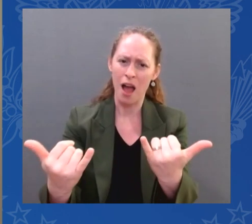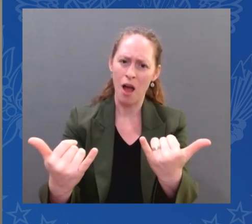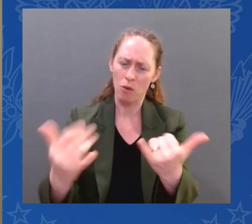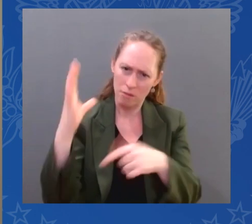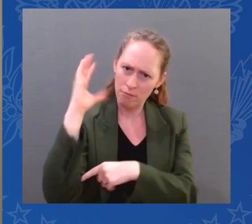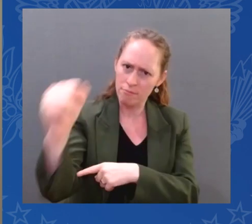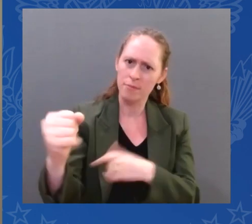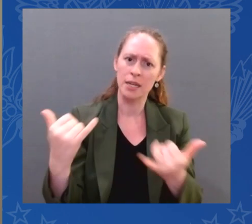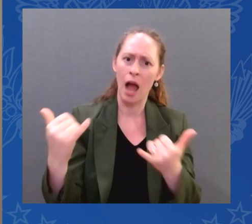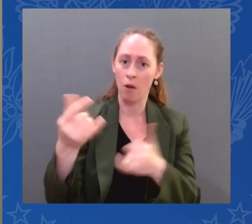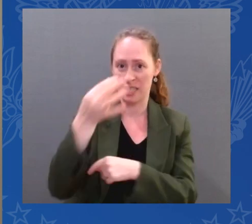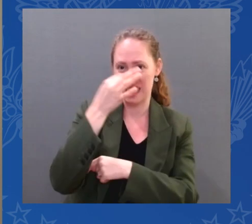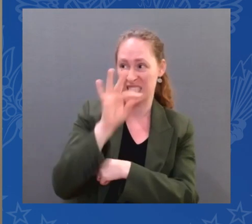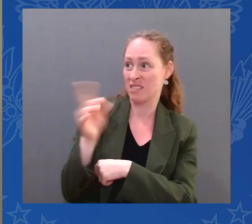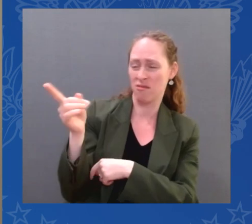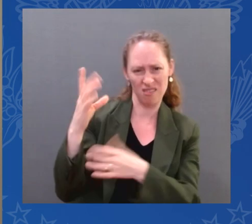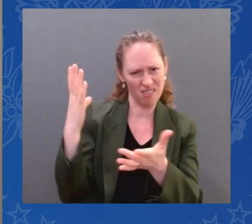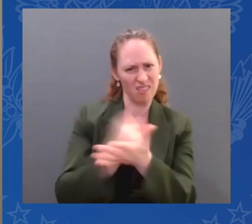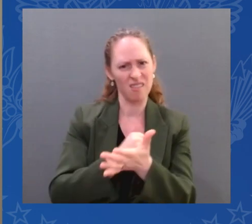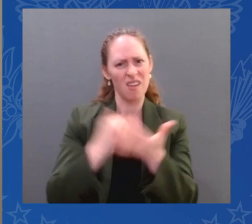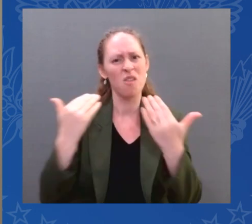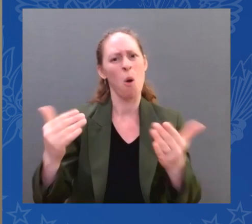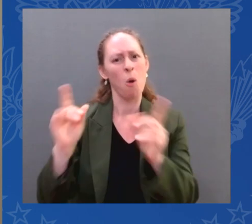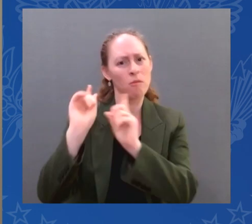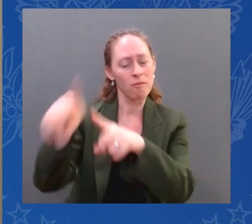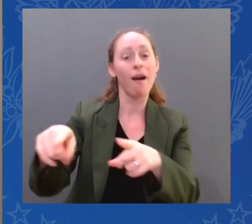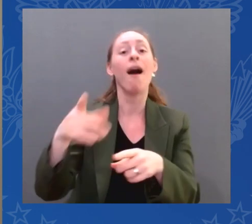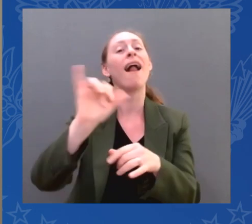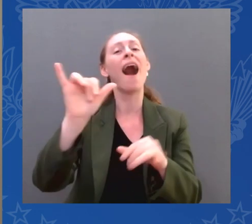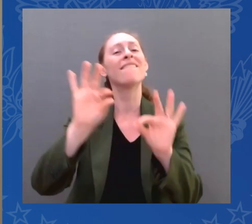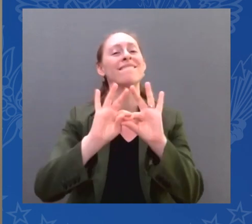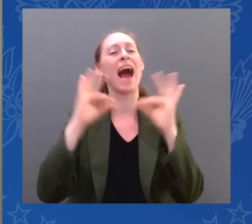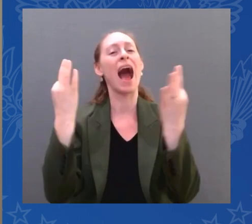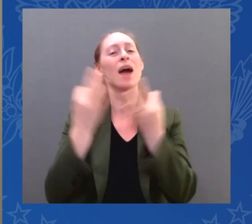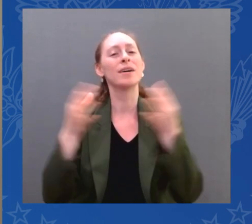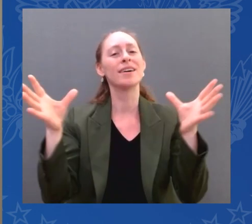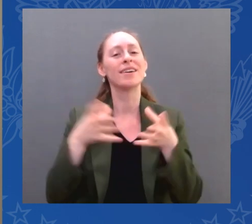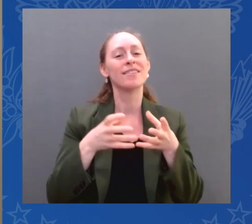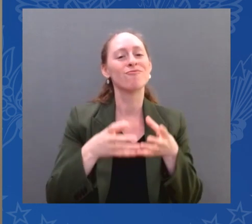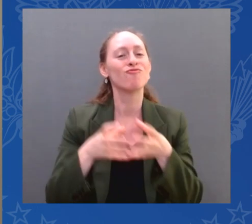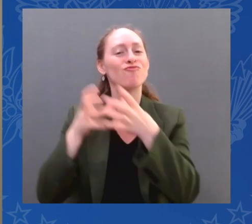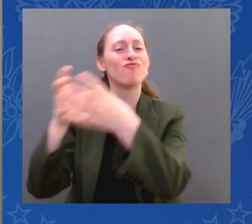by getting everyone in your household six month and older vaccinated today.